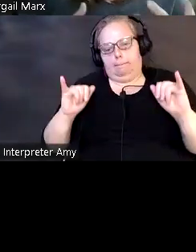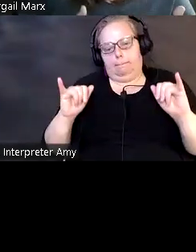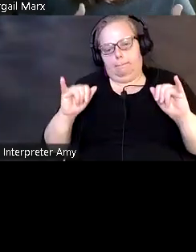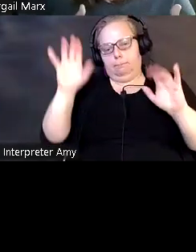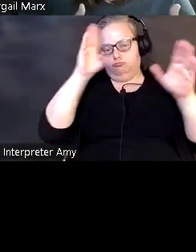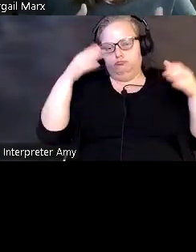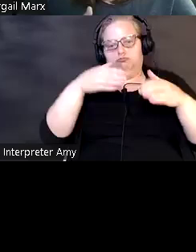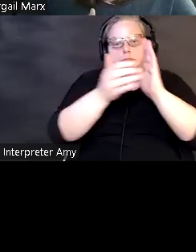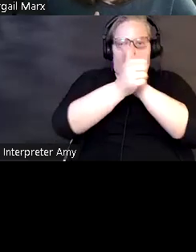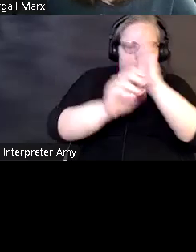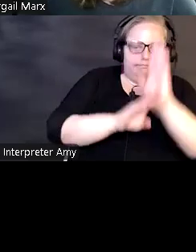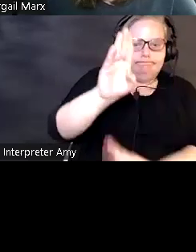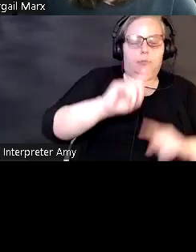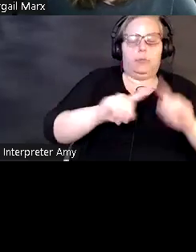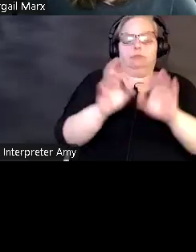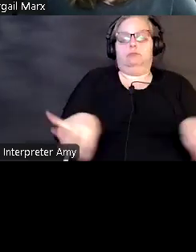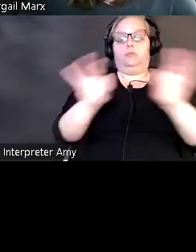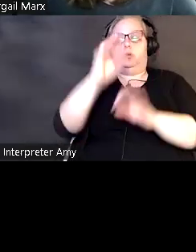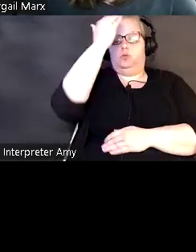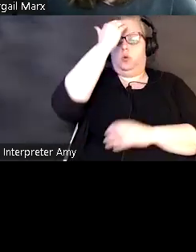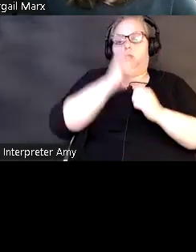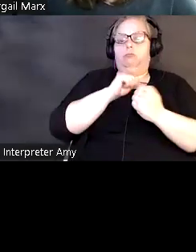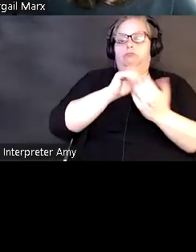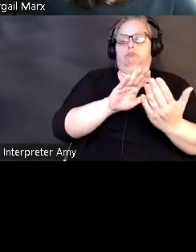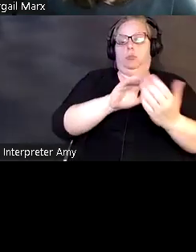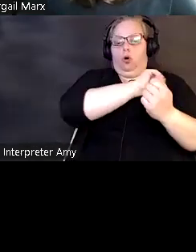But it's important to make sure you are addressing all of these areas so